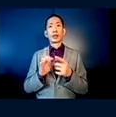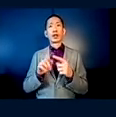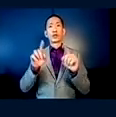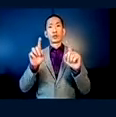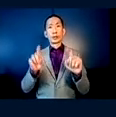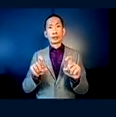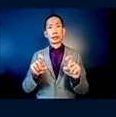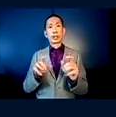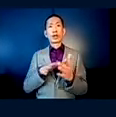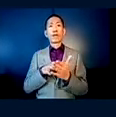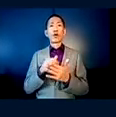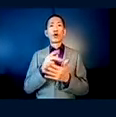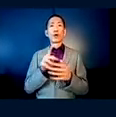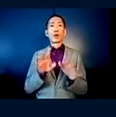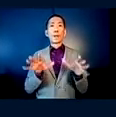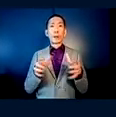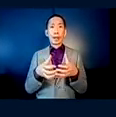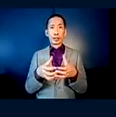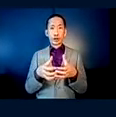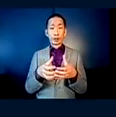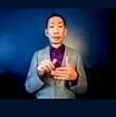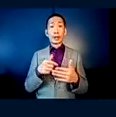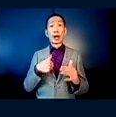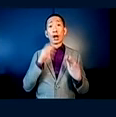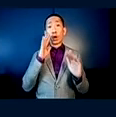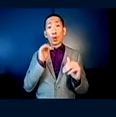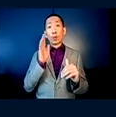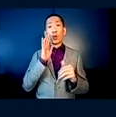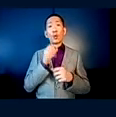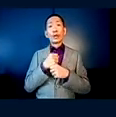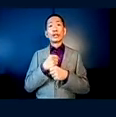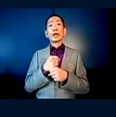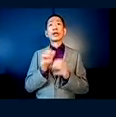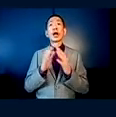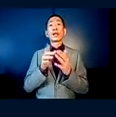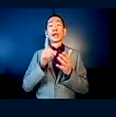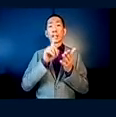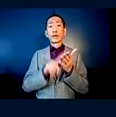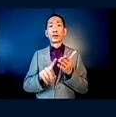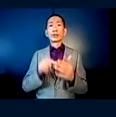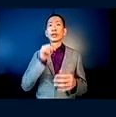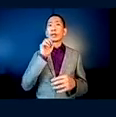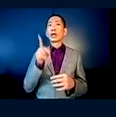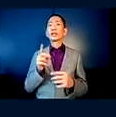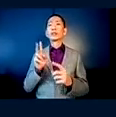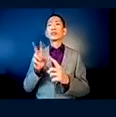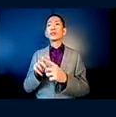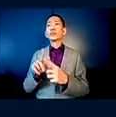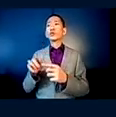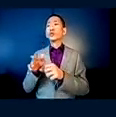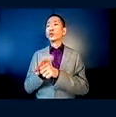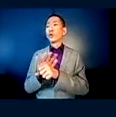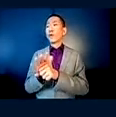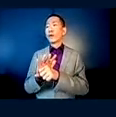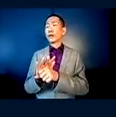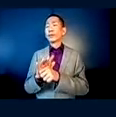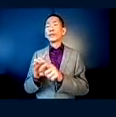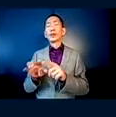ETHICAL AND BEHAVIORAL IMPLICATIONS REALED TO TESTING AND VULNERABLE POPULATIONS HOPE WILL GENERATE RESEARCH